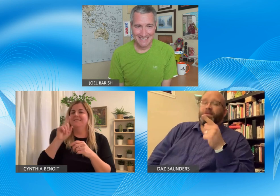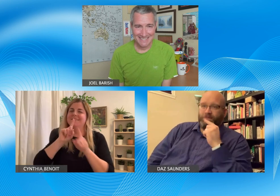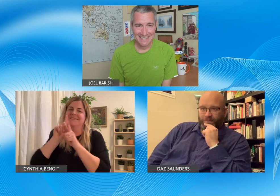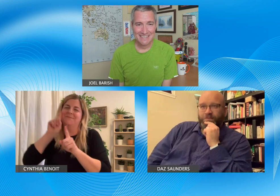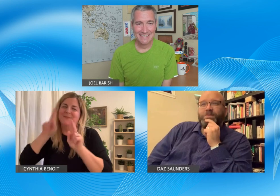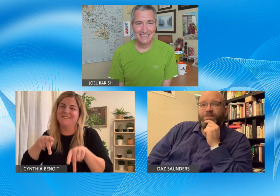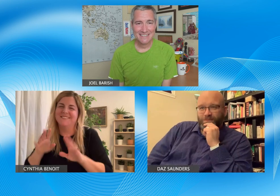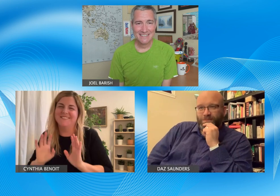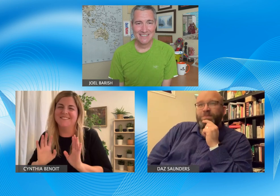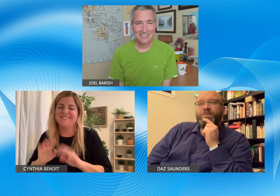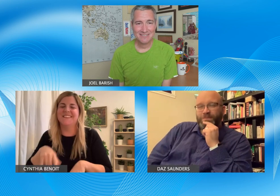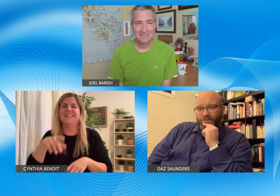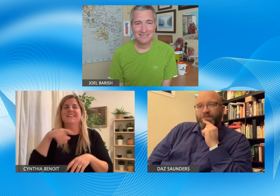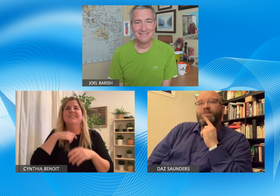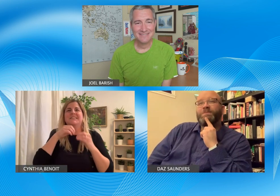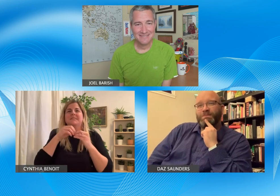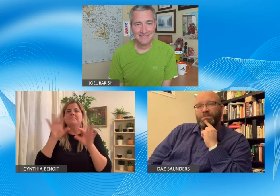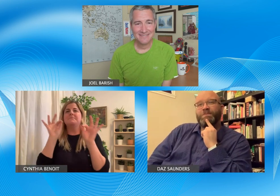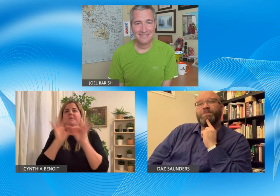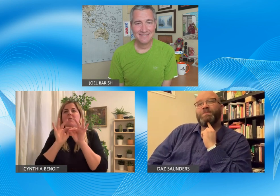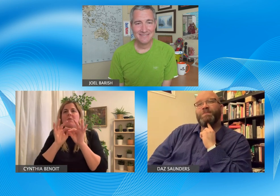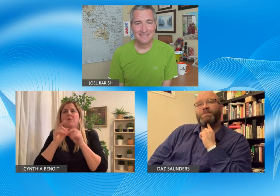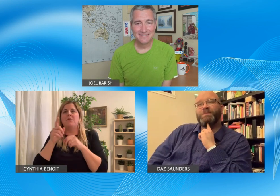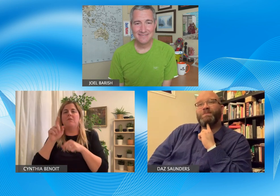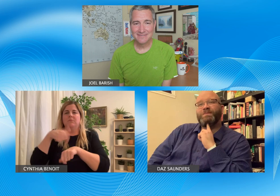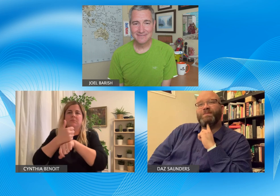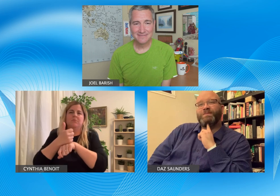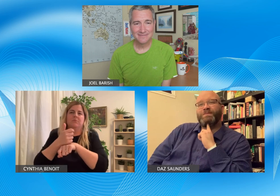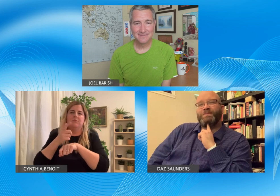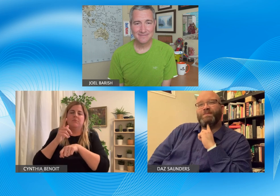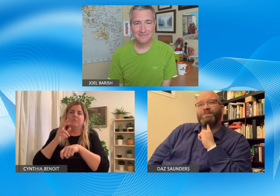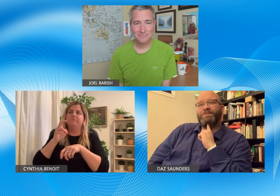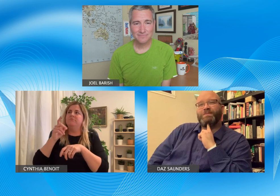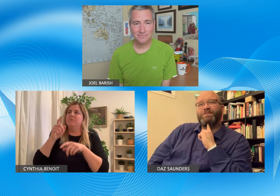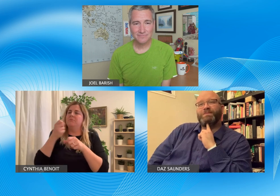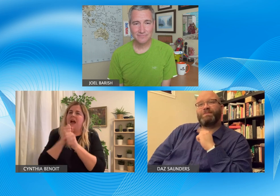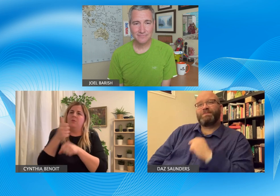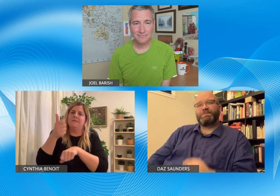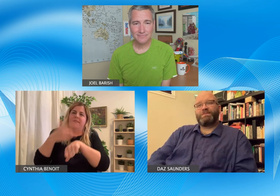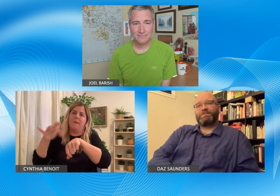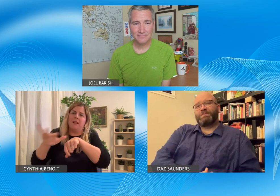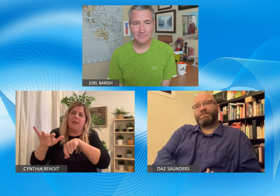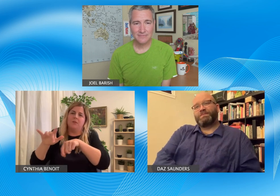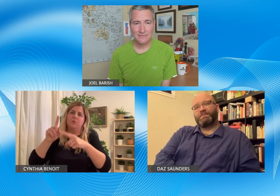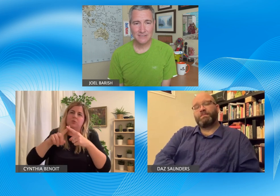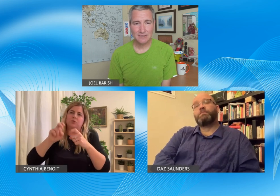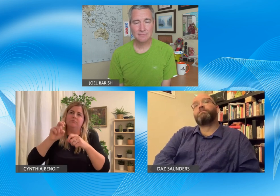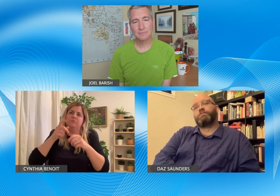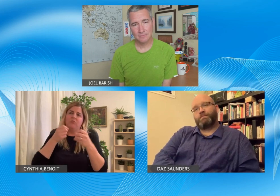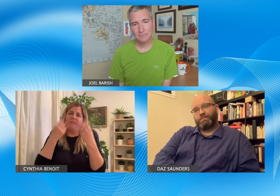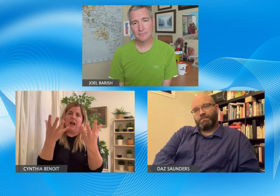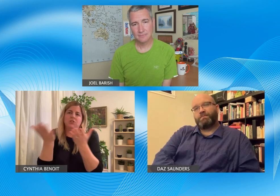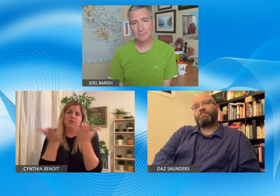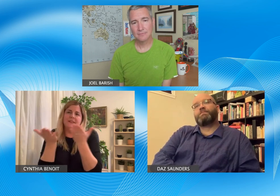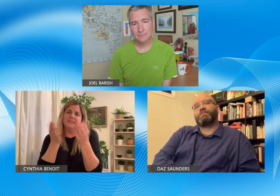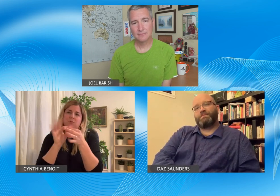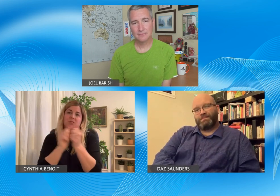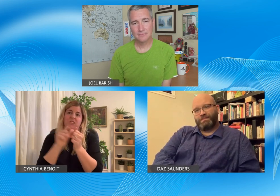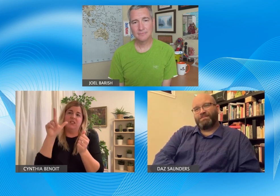I think it is important to avail yourself to provide services with your expertise of